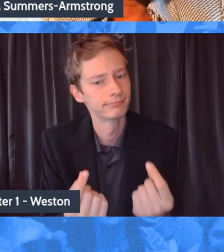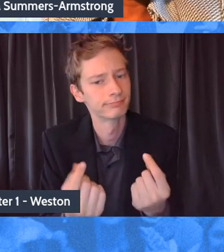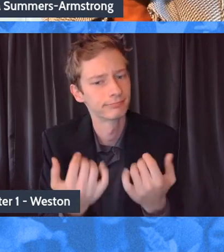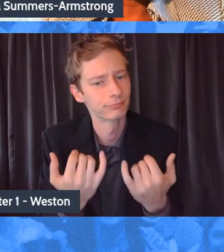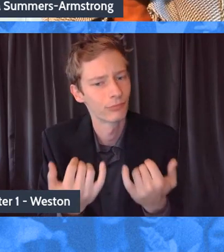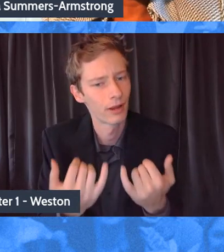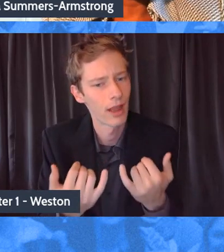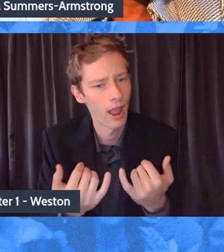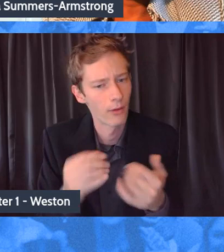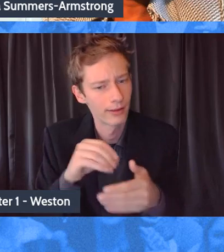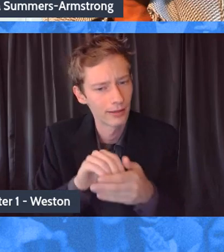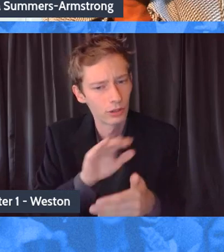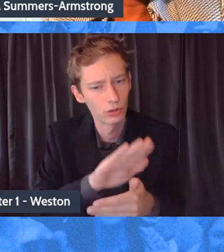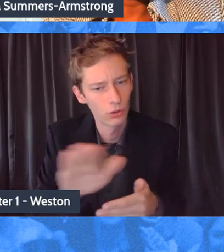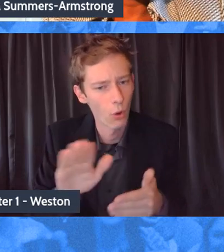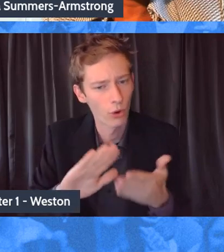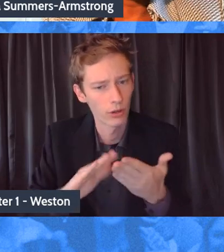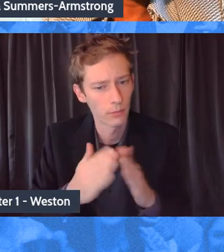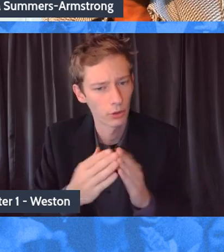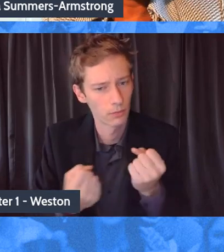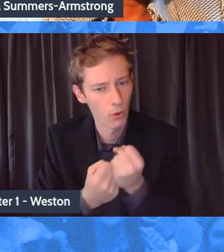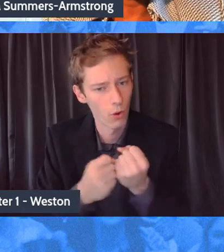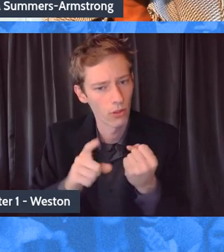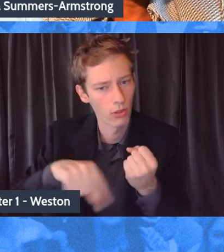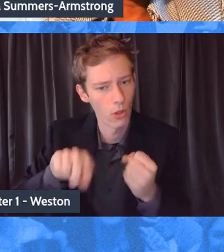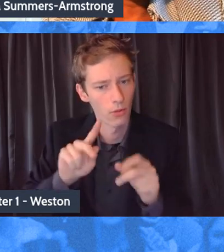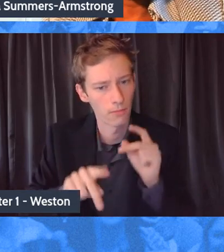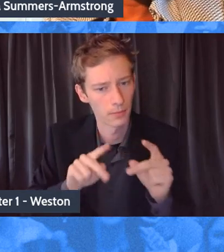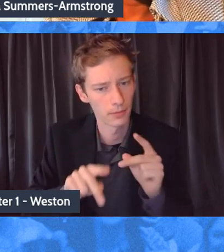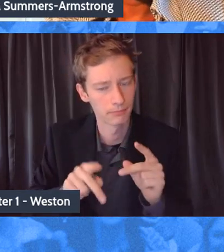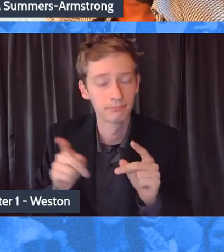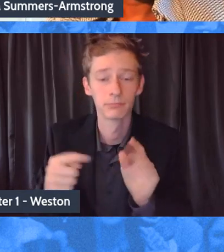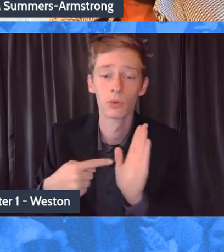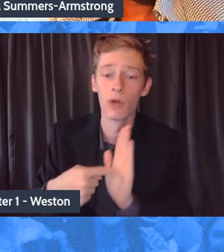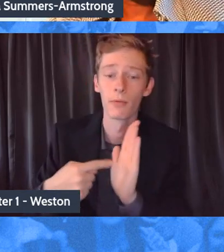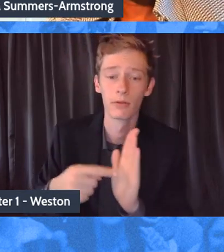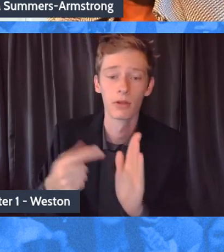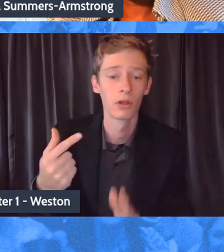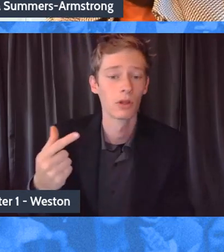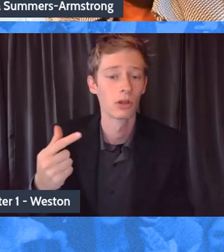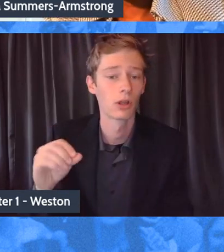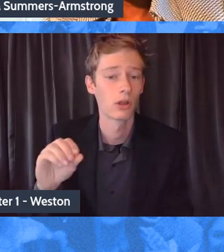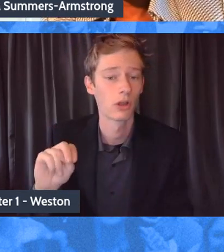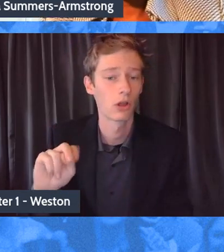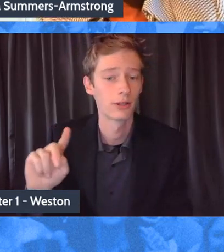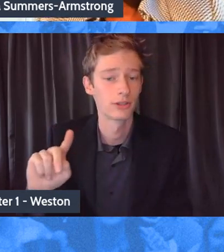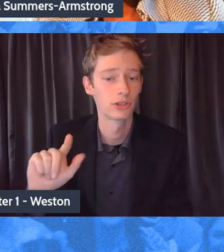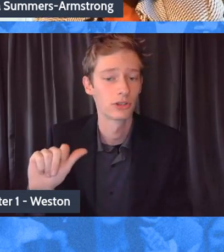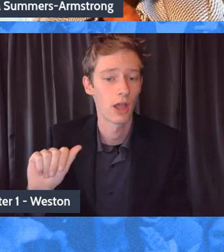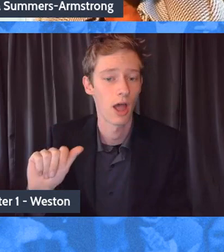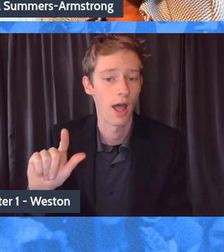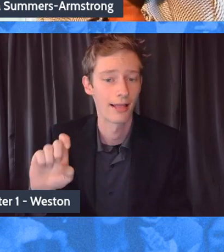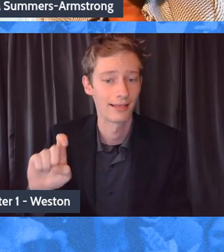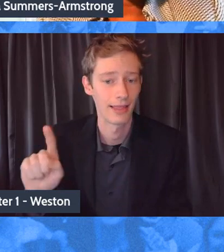in your community? Representative Gonzalez, I would love to start with you and have you talk about the experience in Texas?